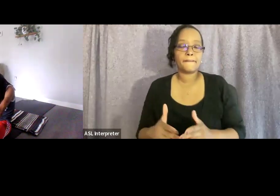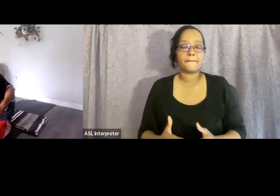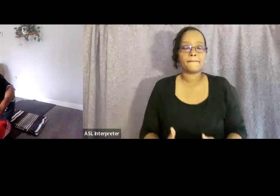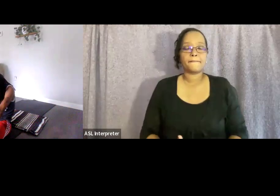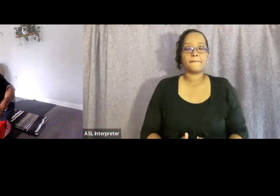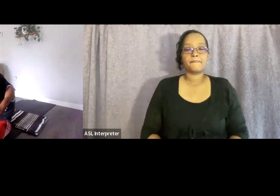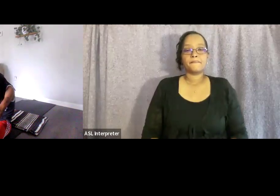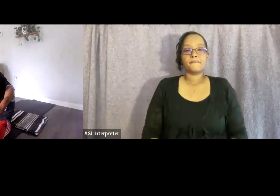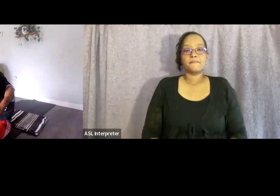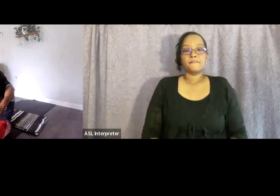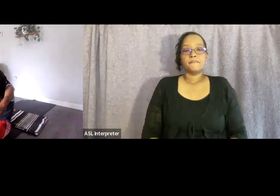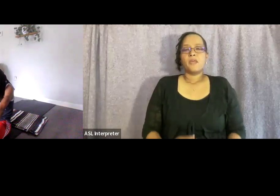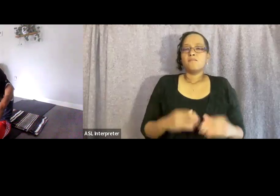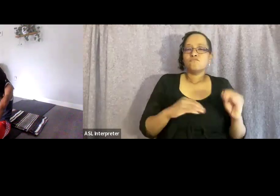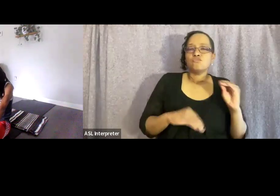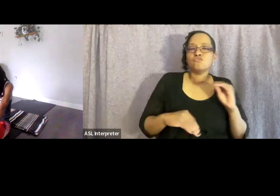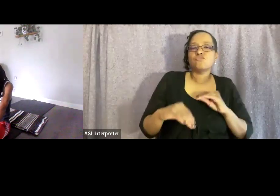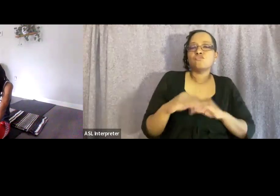Moving in whatever way resonates.